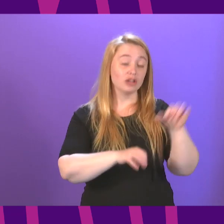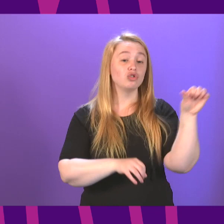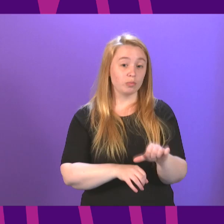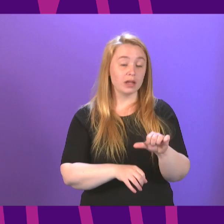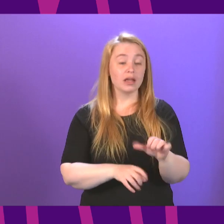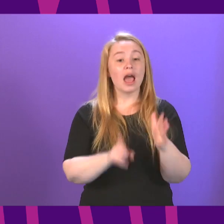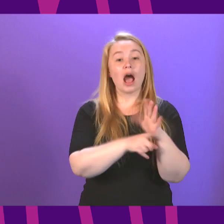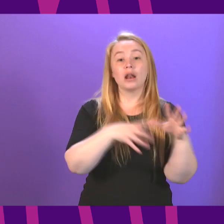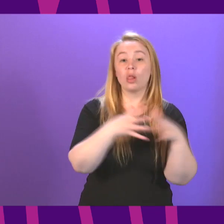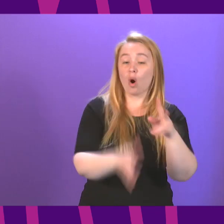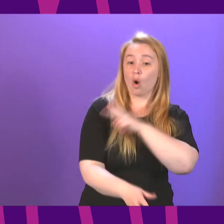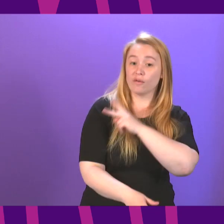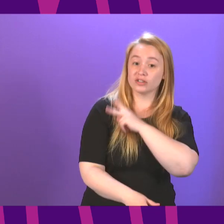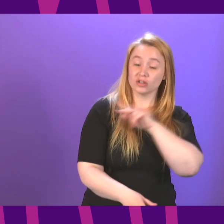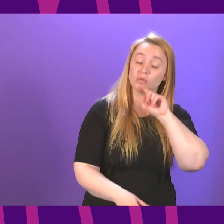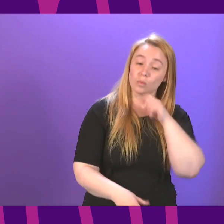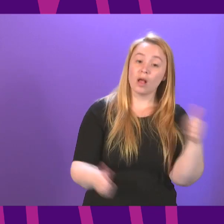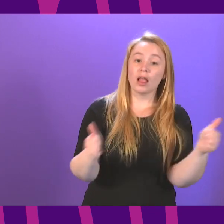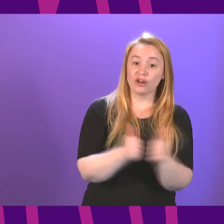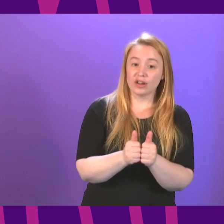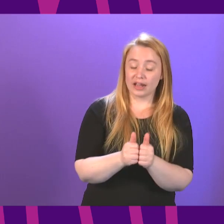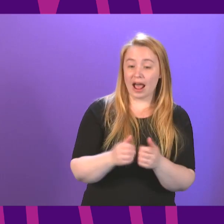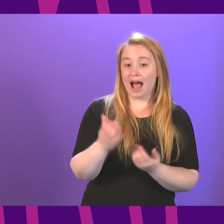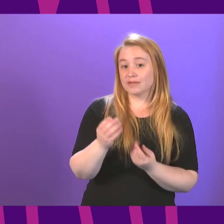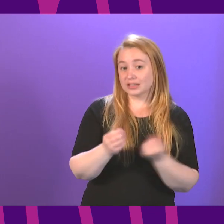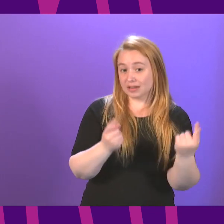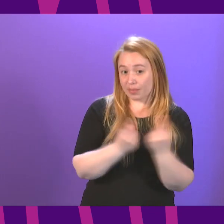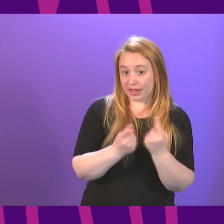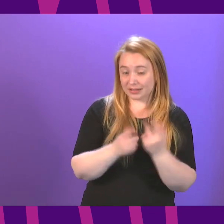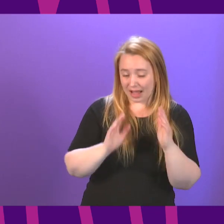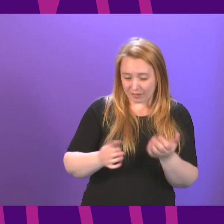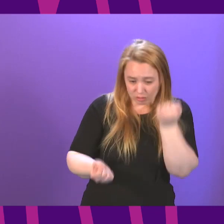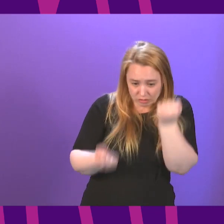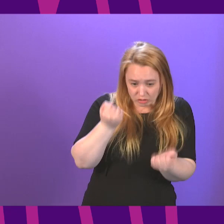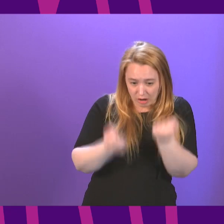although they have considerations that they have to weigh in reaching that decision, as they have